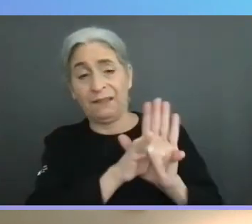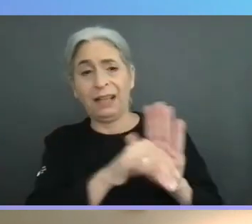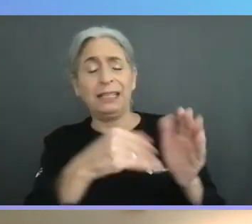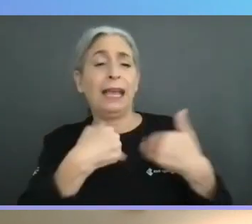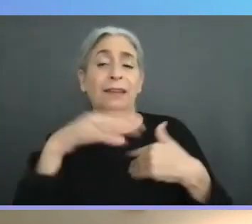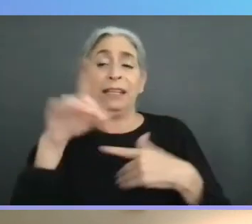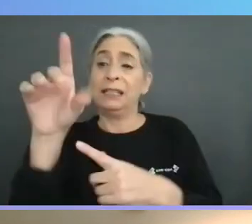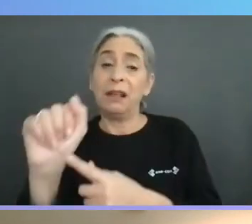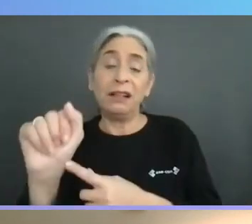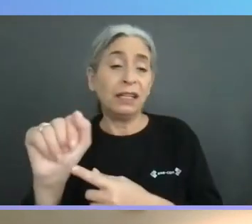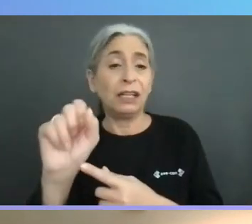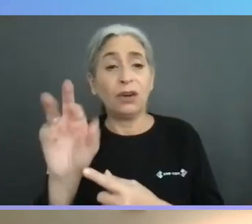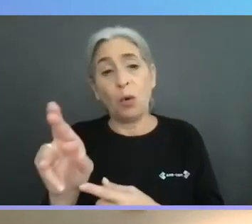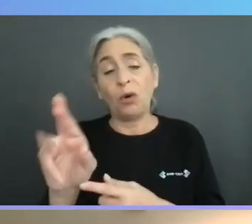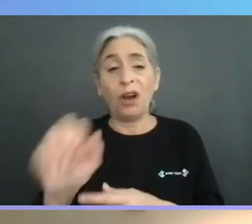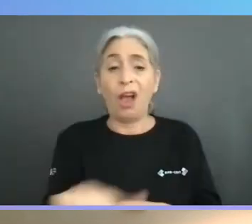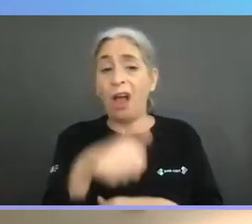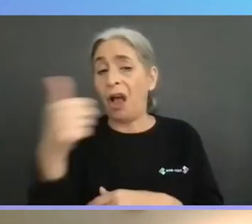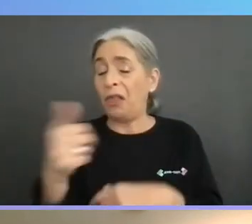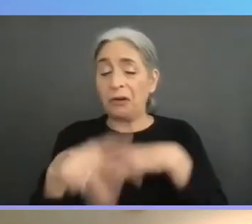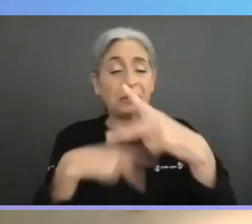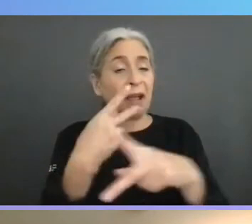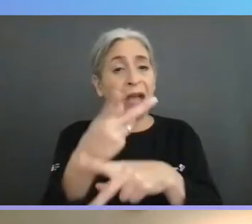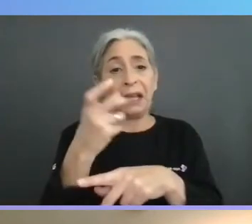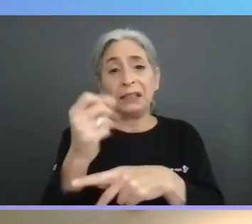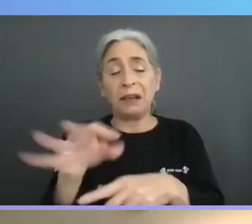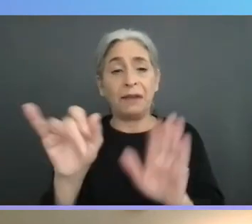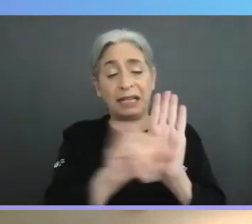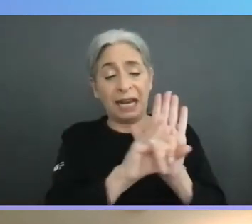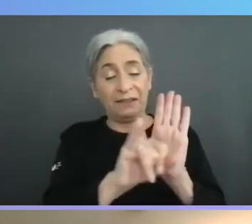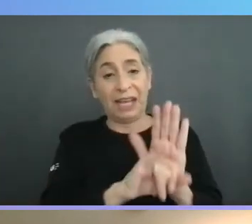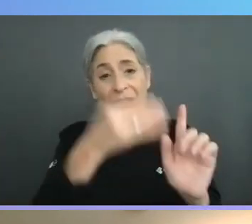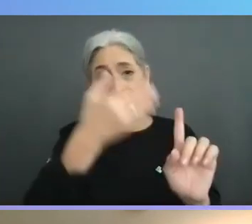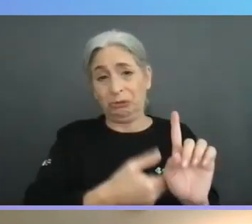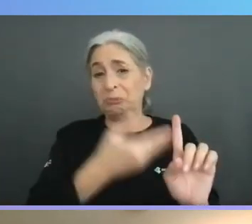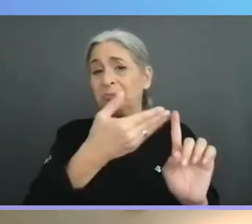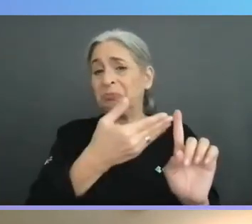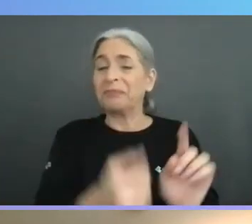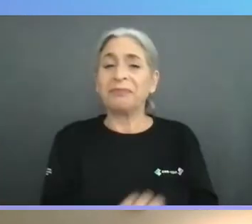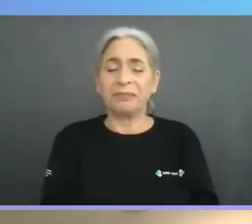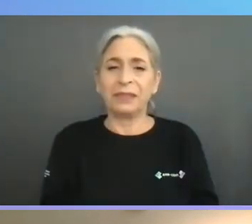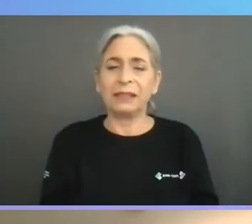other different types of identification, uh, and